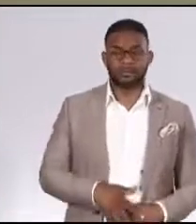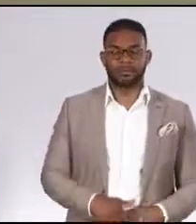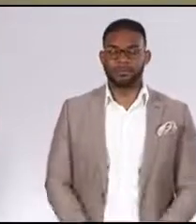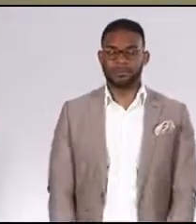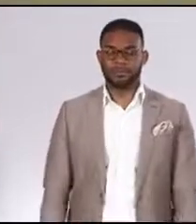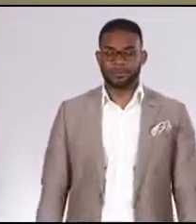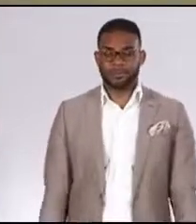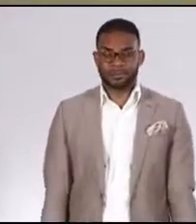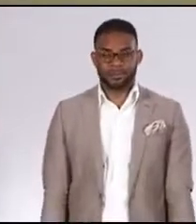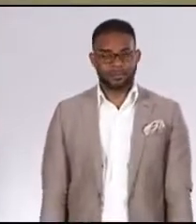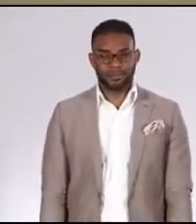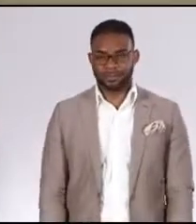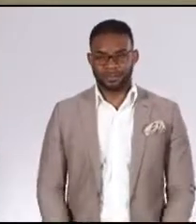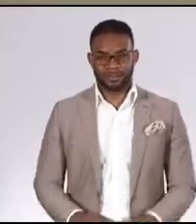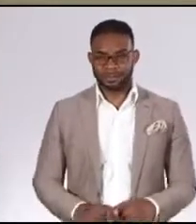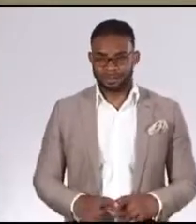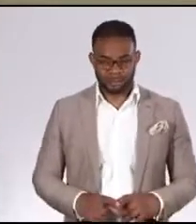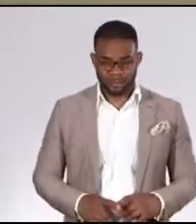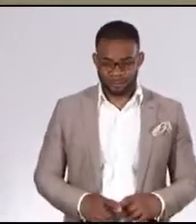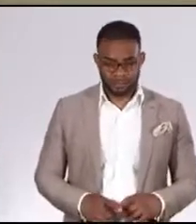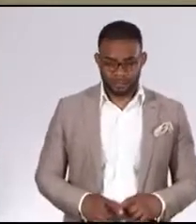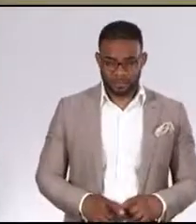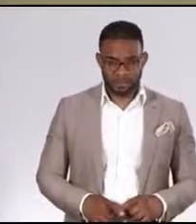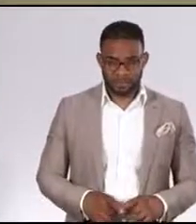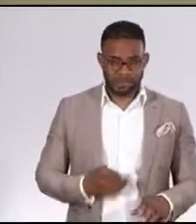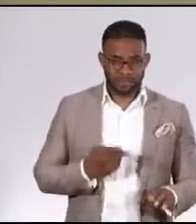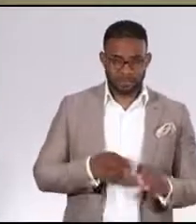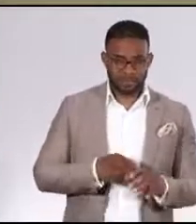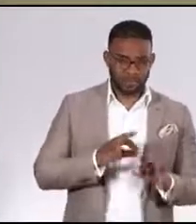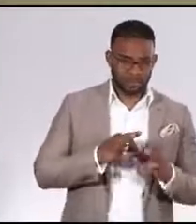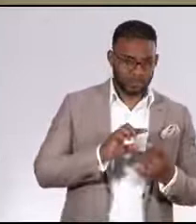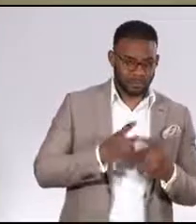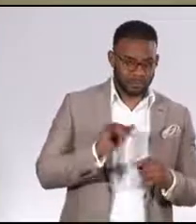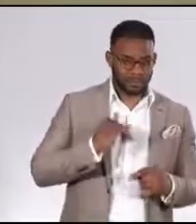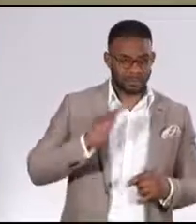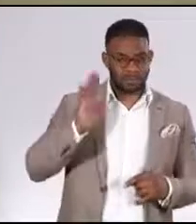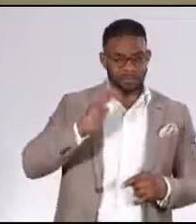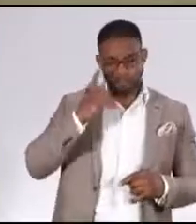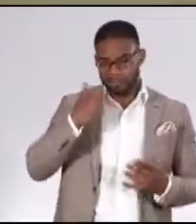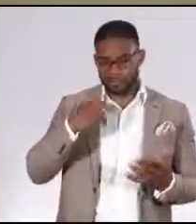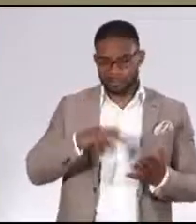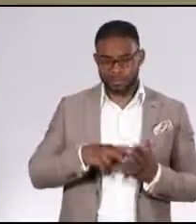I can't enjoy my family and friends quite as much as I used to, because I need more time to reset